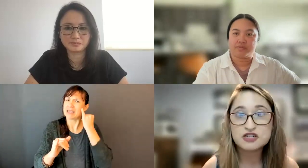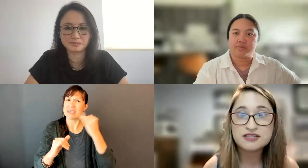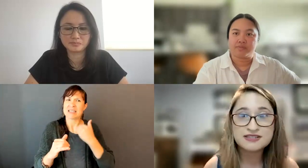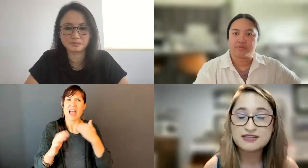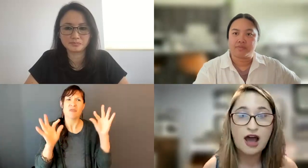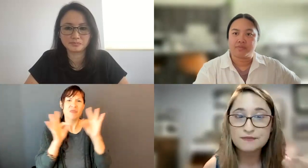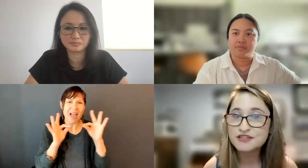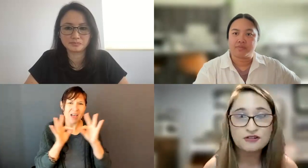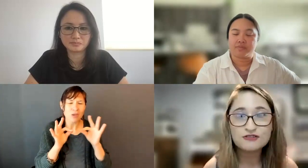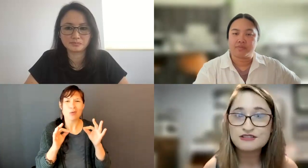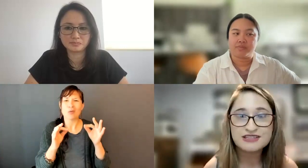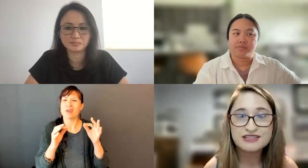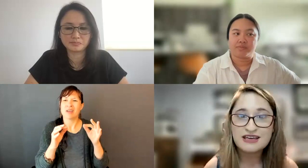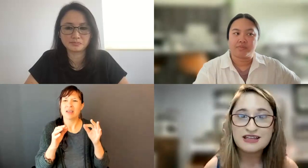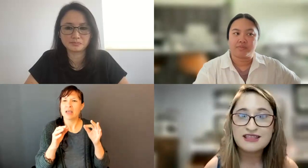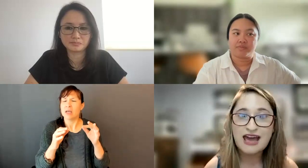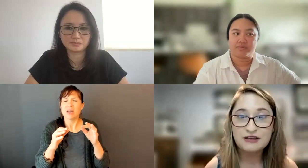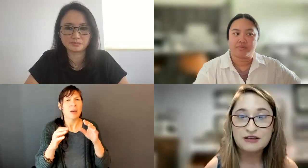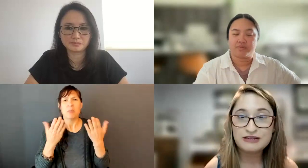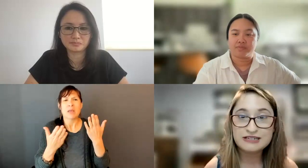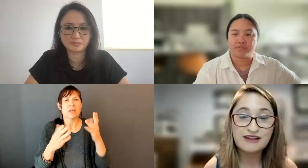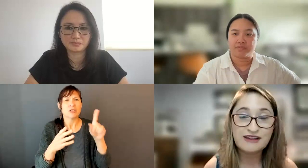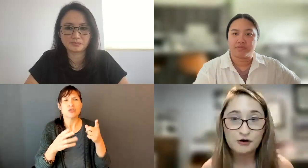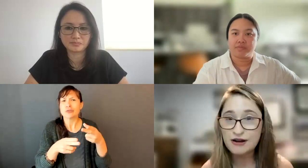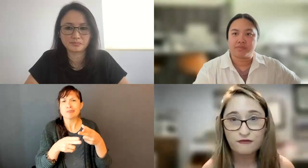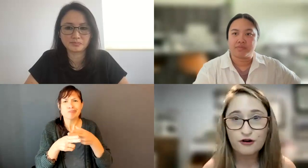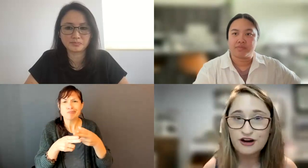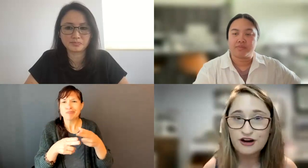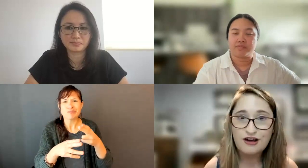They're just obstacles that you need to find a workaround for.